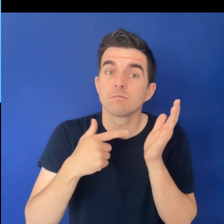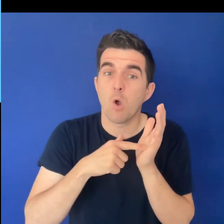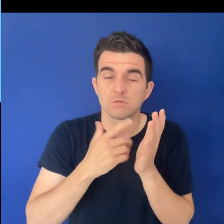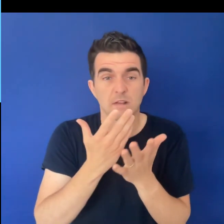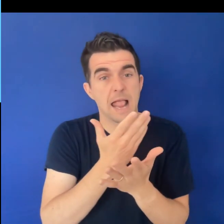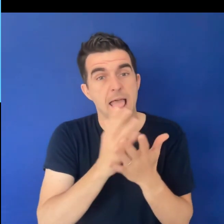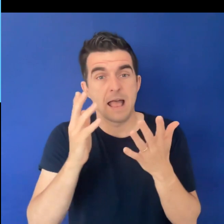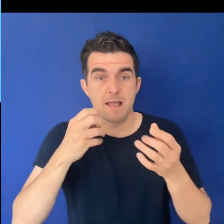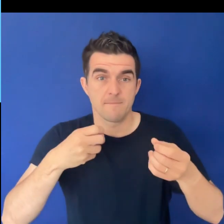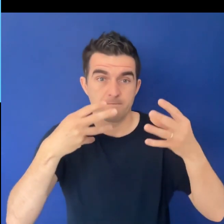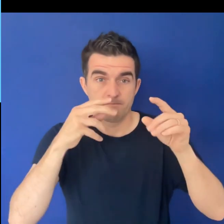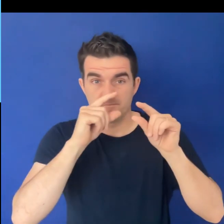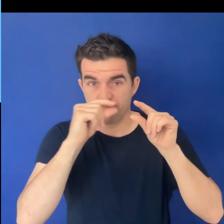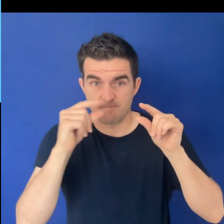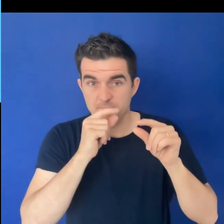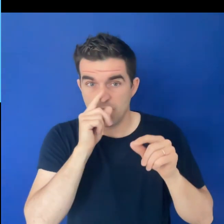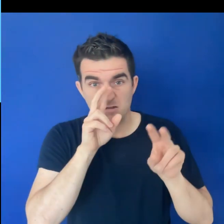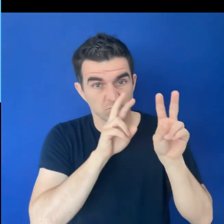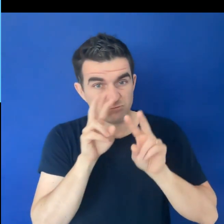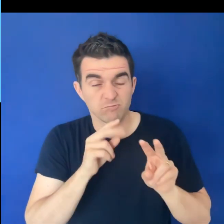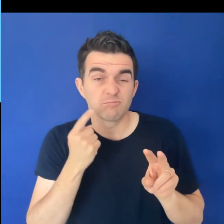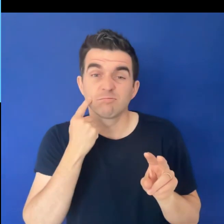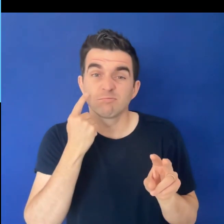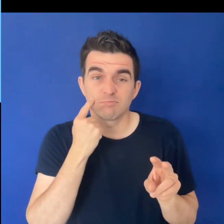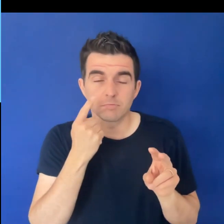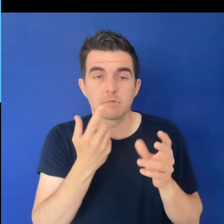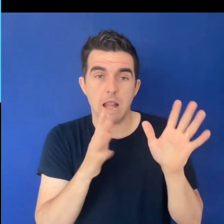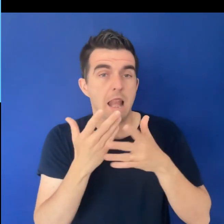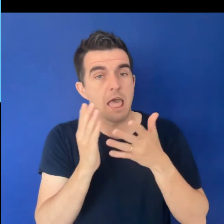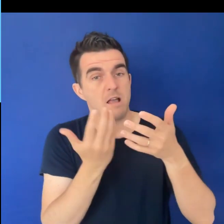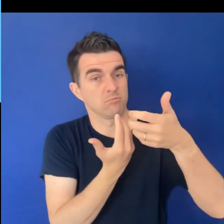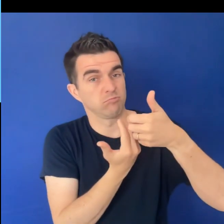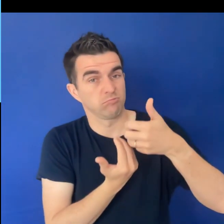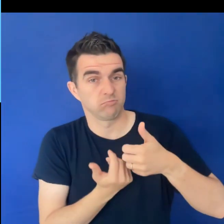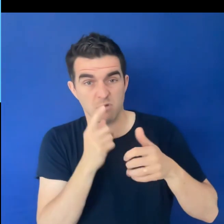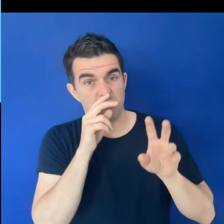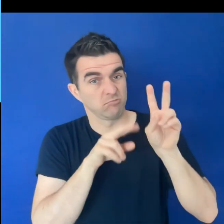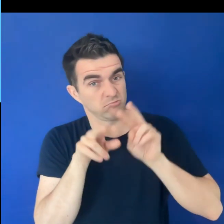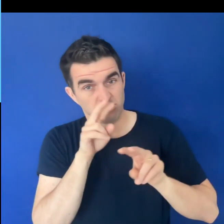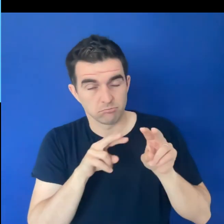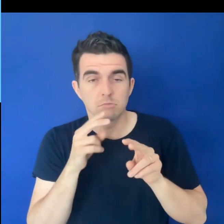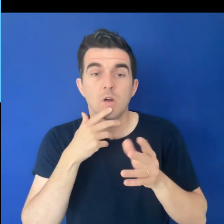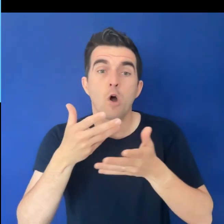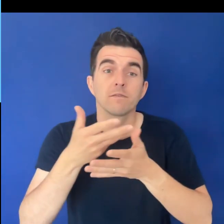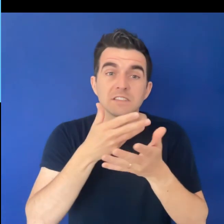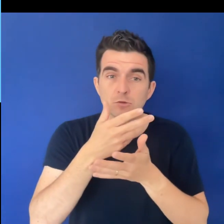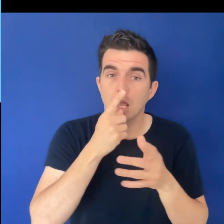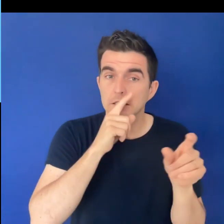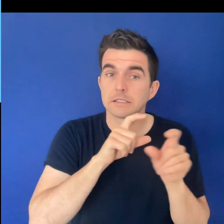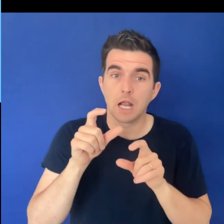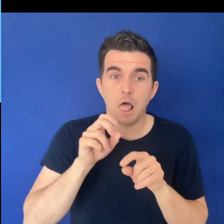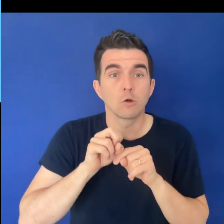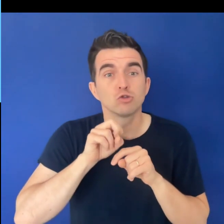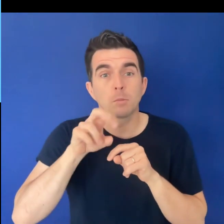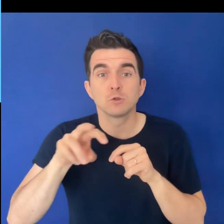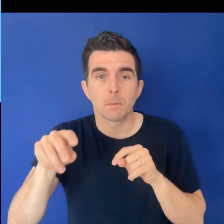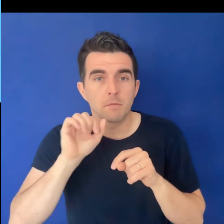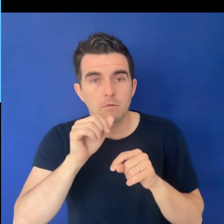sans serif typeface, with user-defined sizing. During conversations the player can skip the text's appearance,